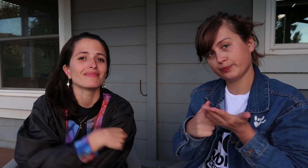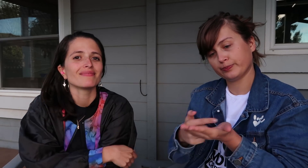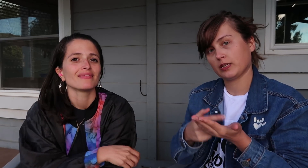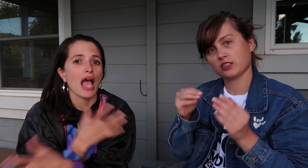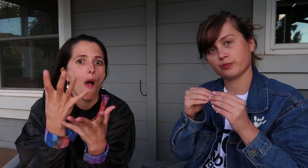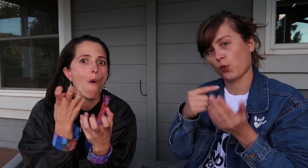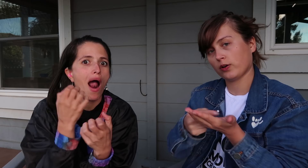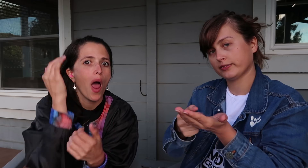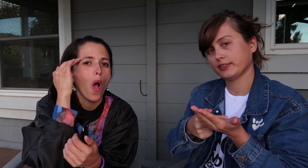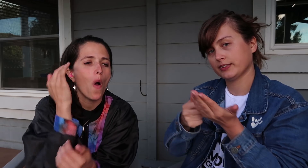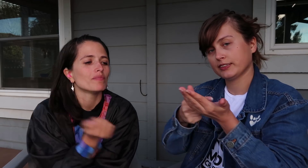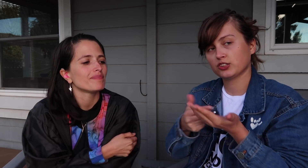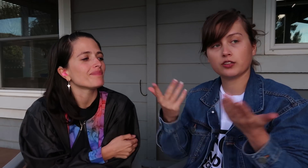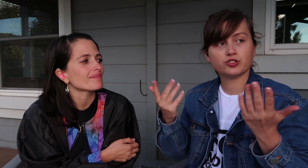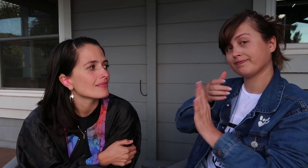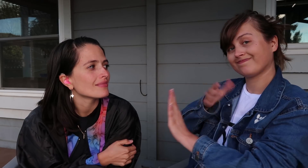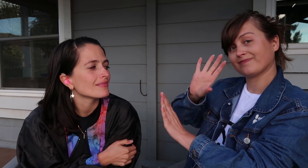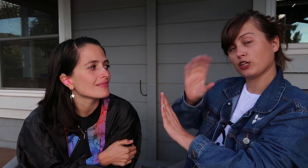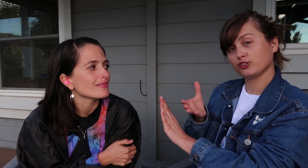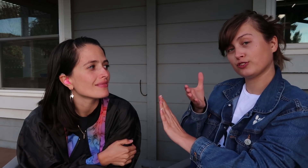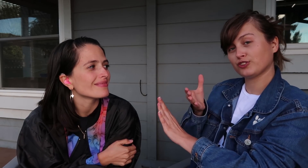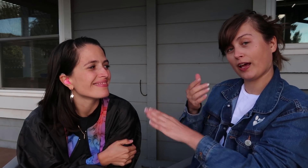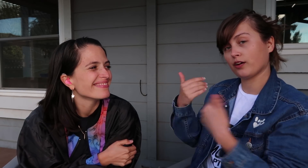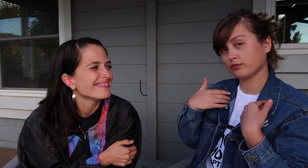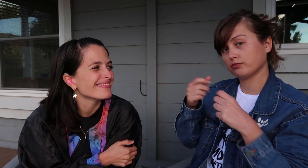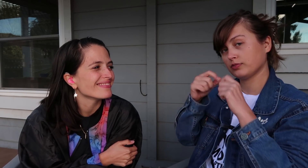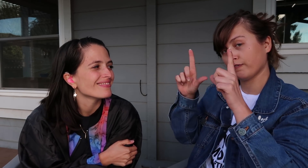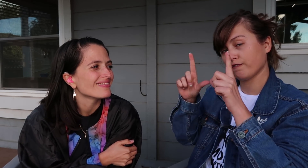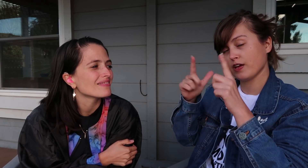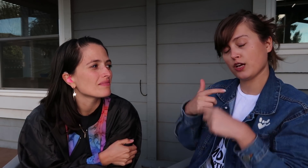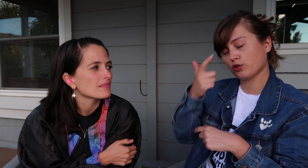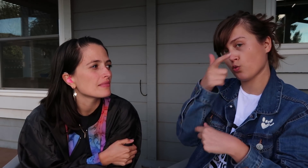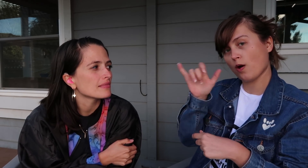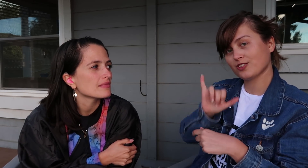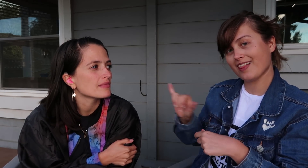Let's discuss some more. JESSICA: We want to know. There is a video on Jessica's channel, so make sure you go there and watch that.